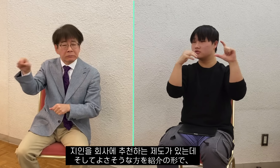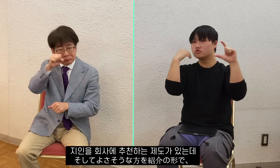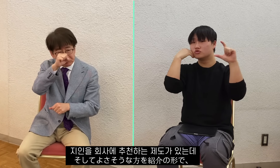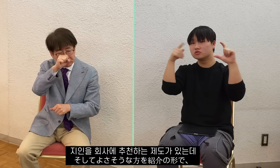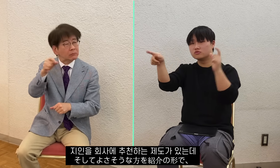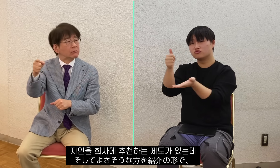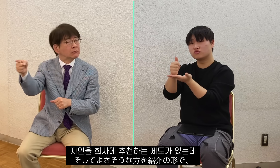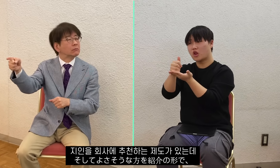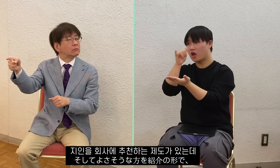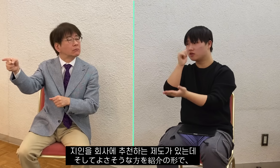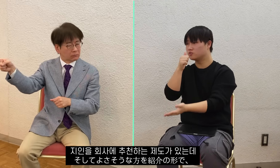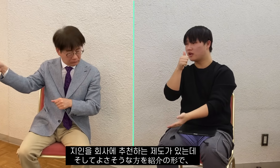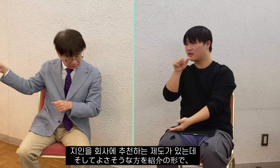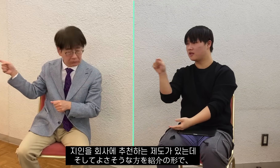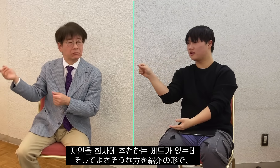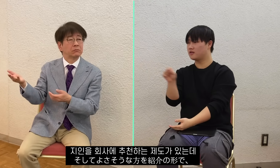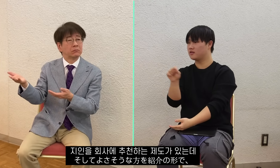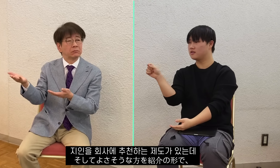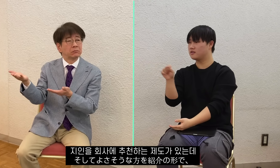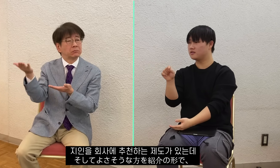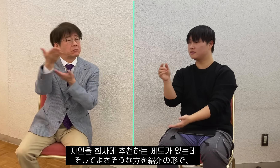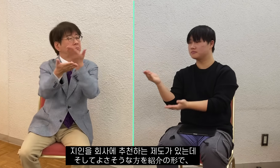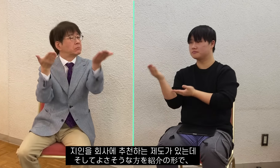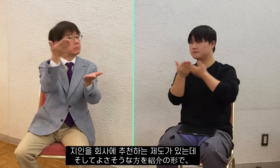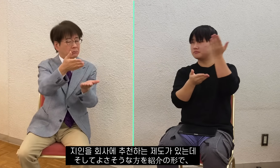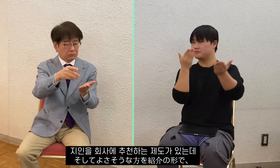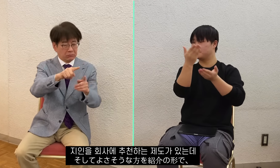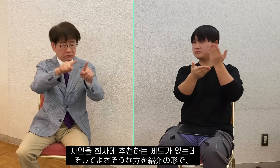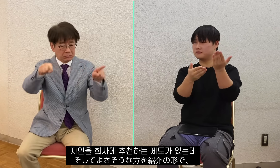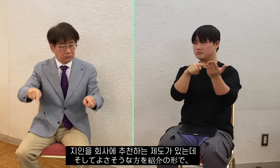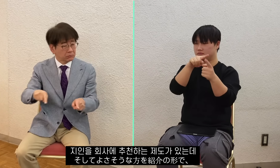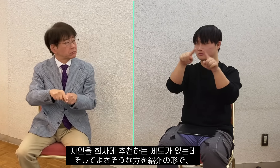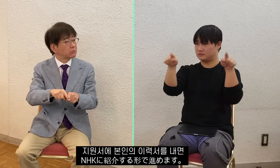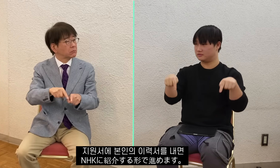there is a system for recommending close acquaintances to the company.